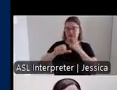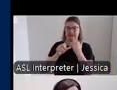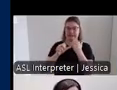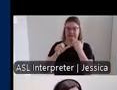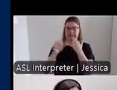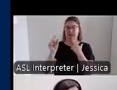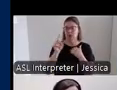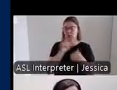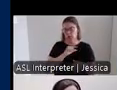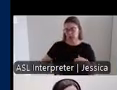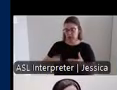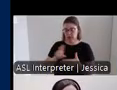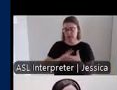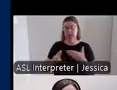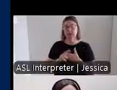As mentioned, our presentation is